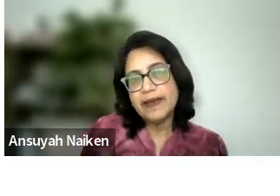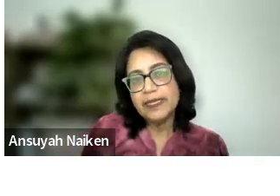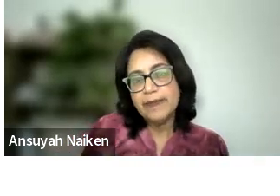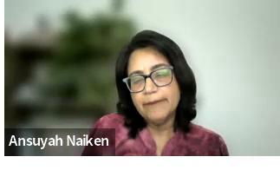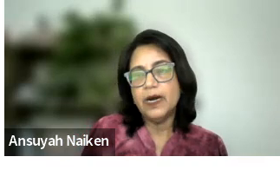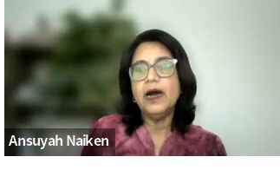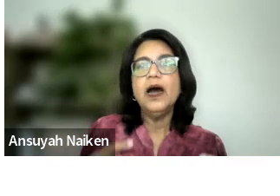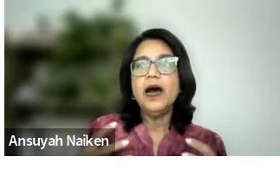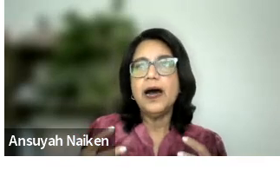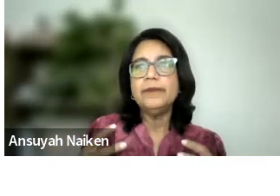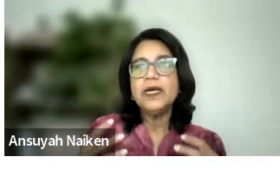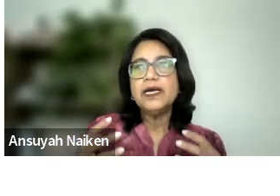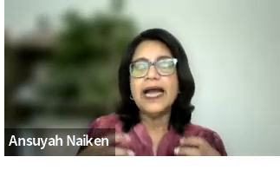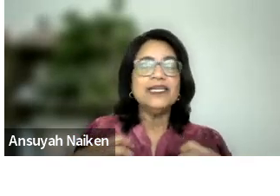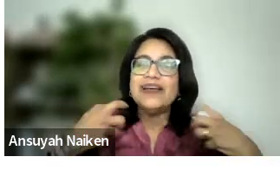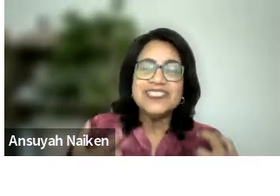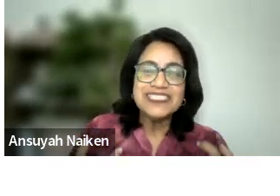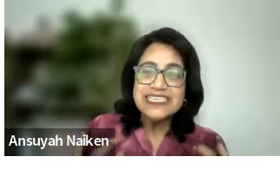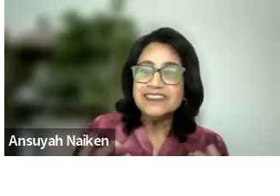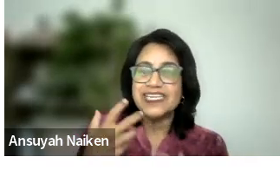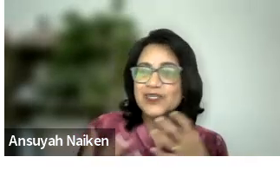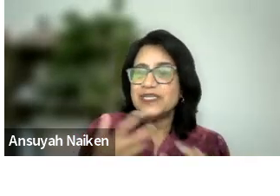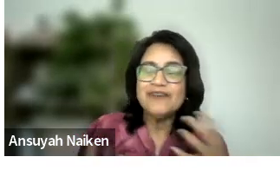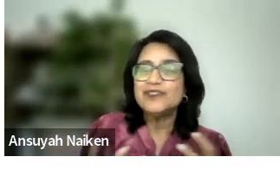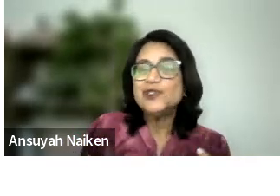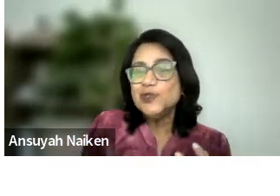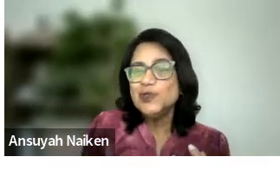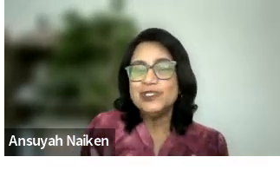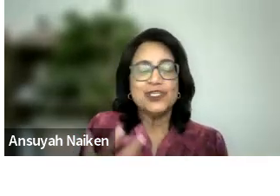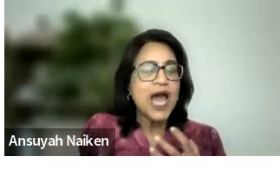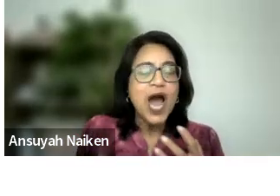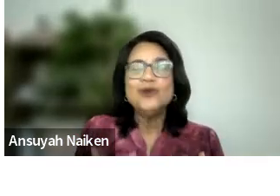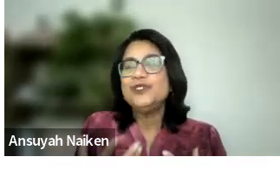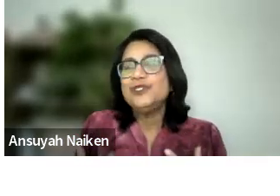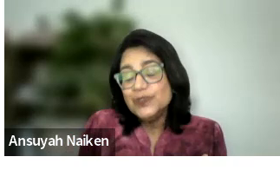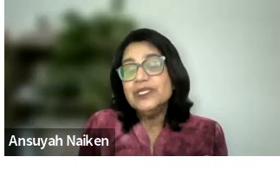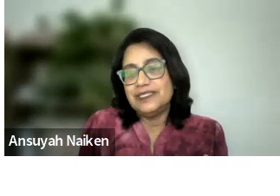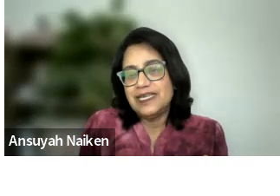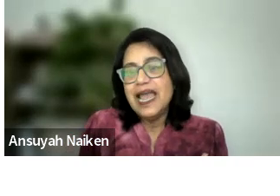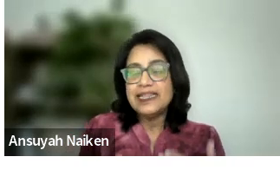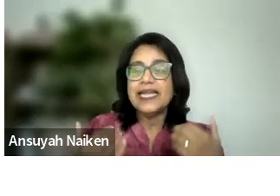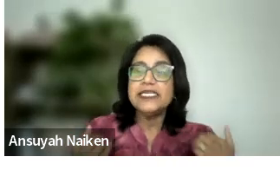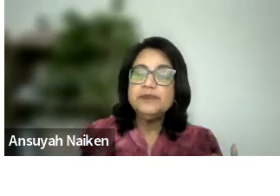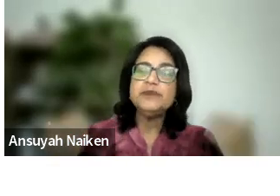And a lot of it is, you know, probably around maybe I just don't have the language to use in terms of how do I communicate what's going on with my child? What's going on with my family member. I don't have the skills.